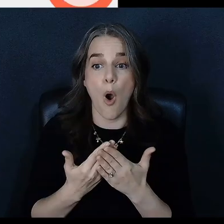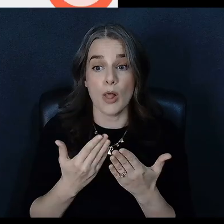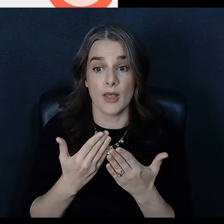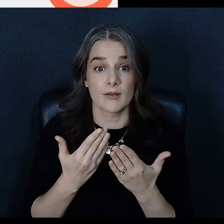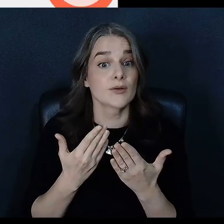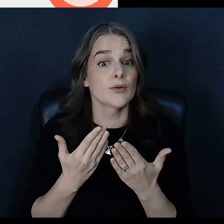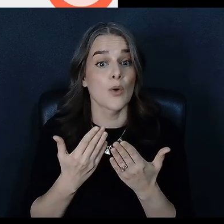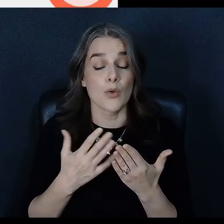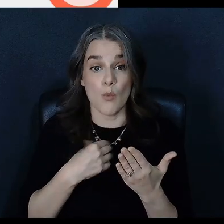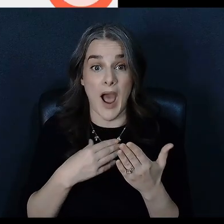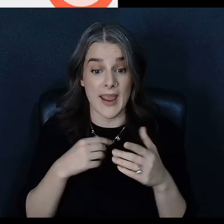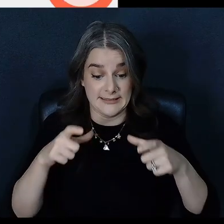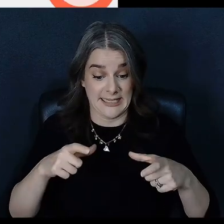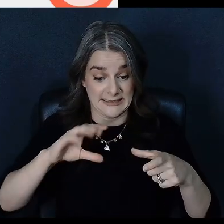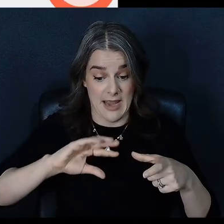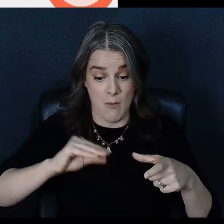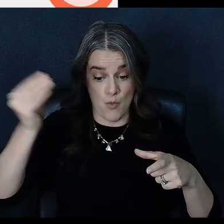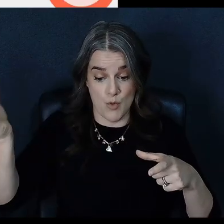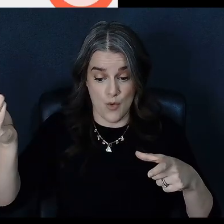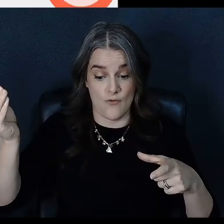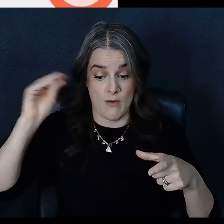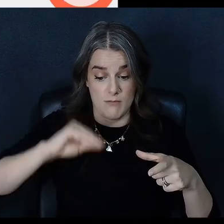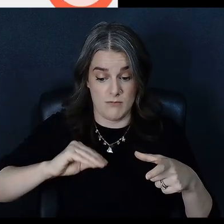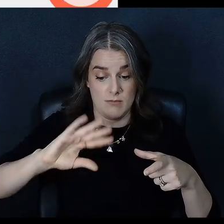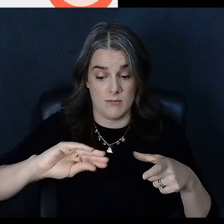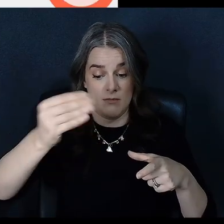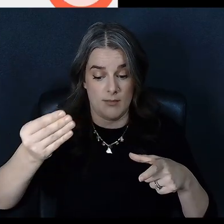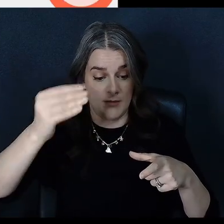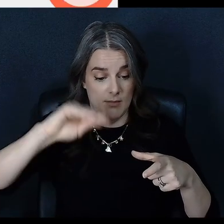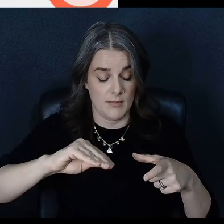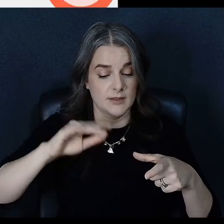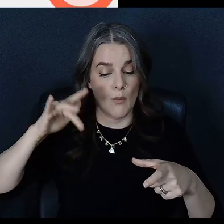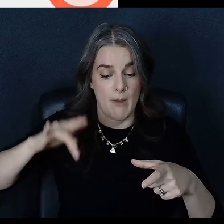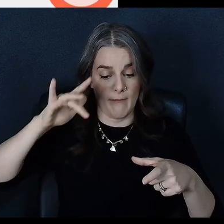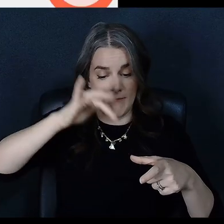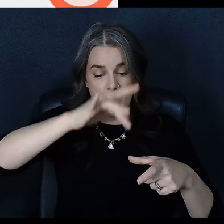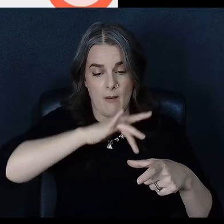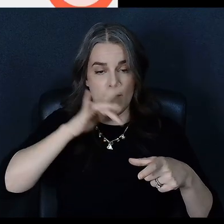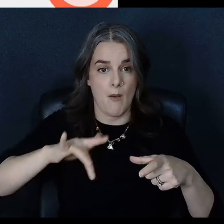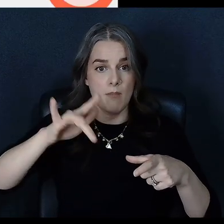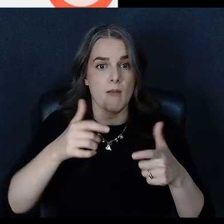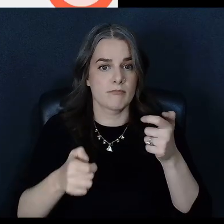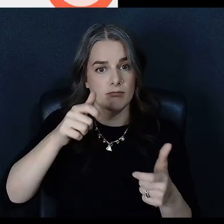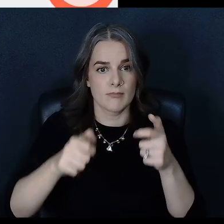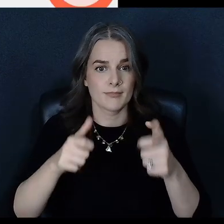and so you can customize all of the way you use that. So I would definitely check those out if you want.